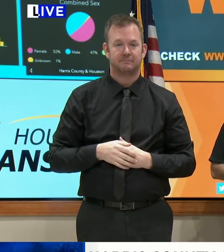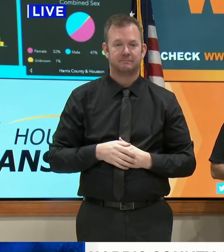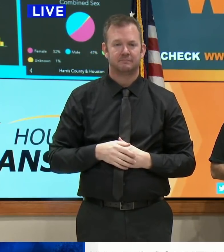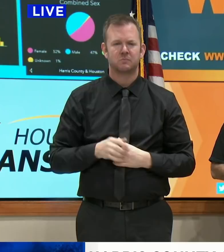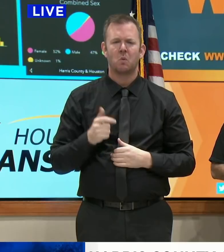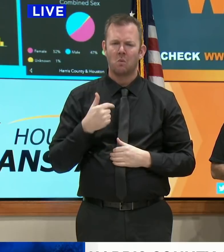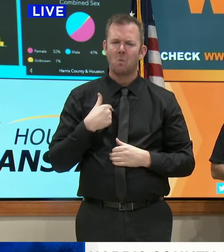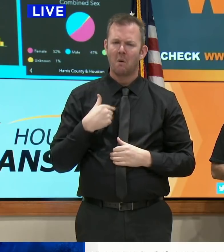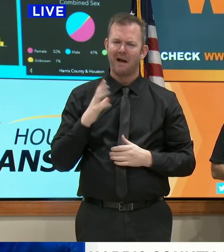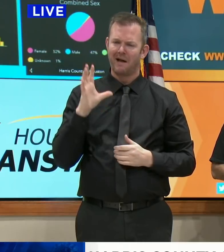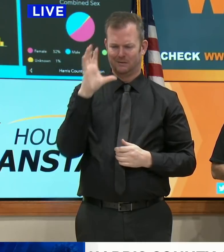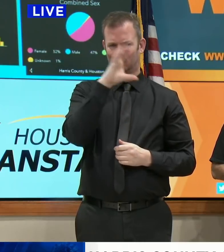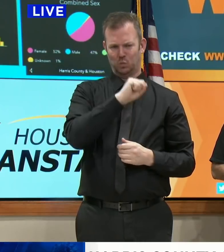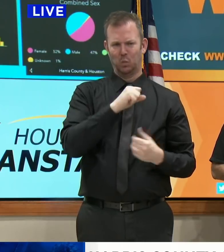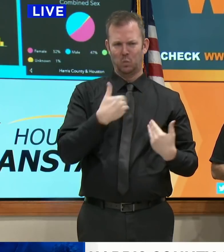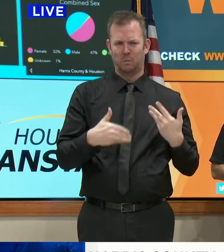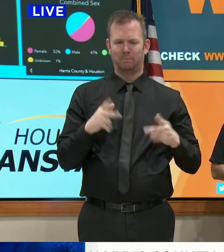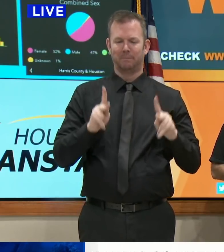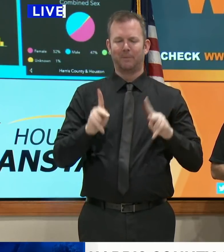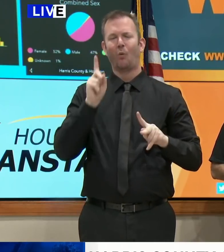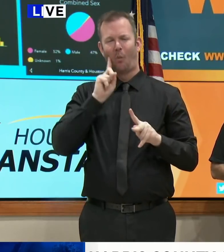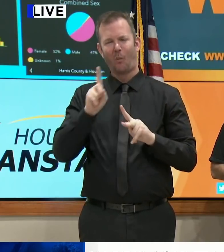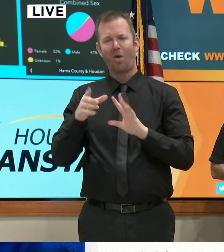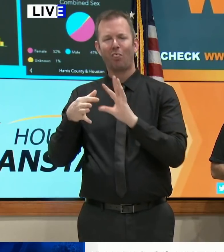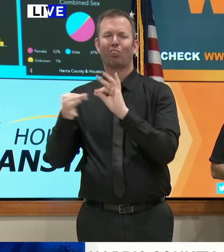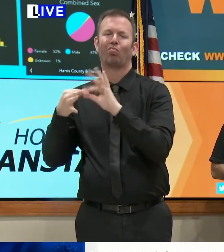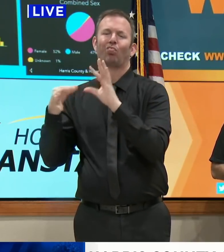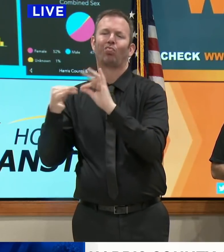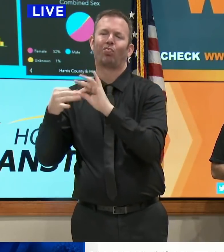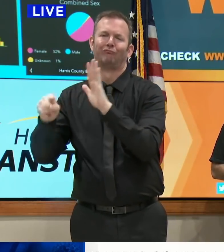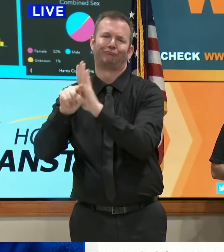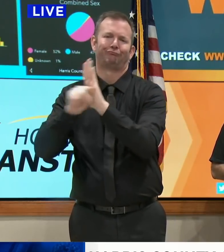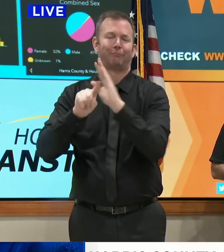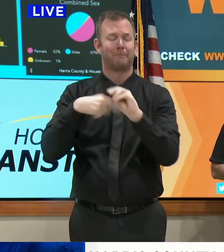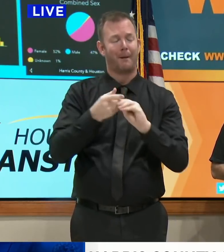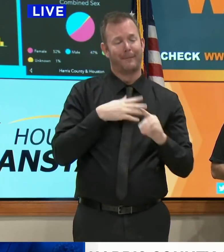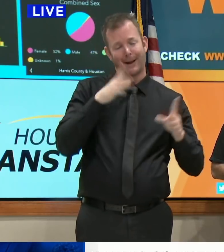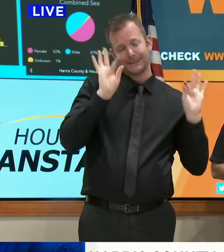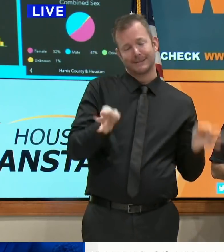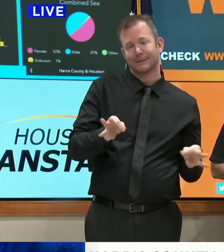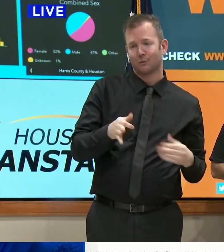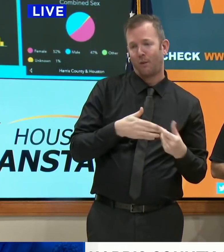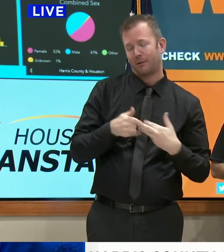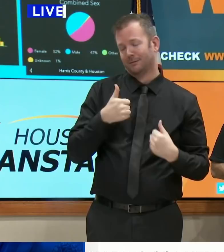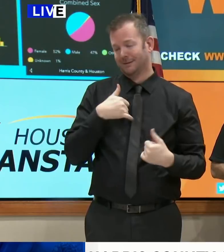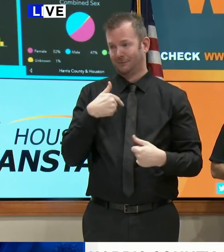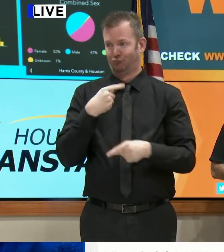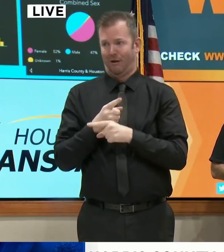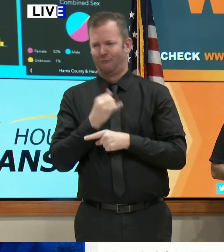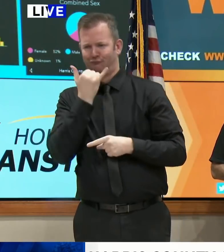shows that a that it was the shows that a that it was the right one now. right one now. I don’t think it’s that time I don’t think it’s that time and there will probably be